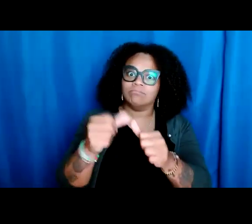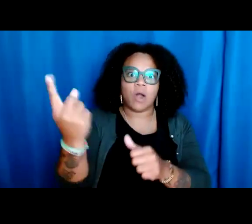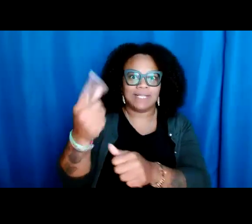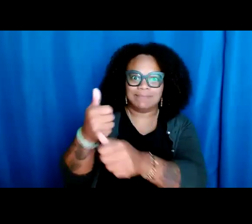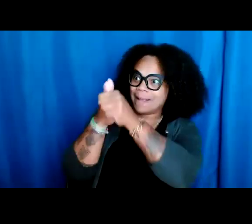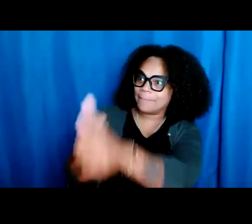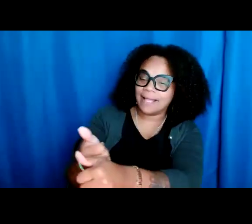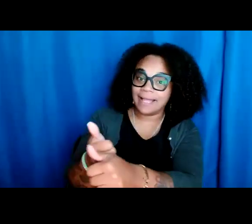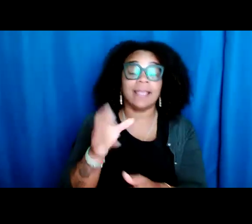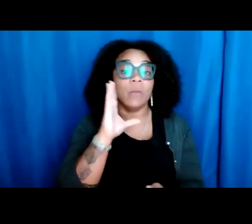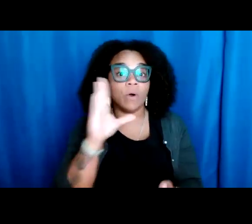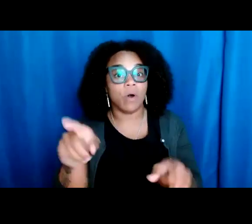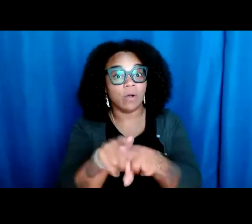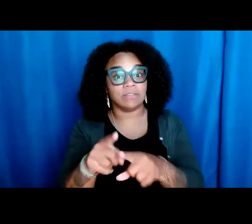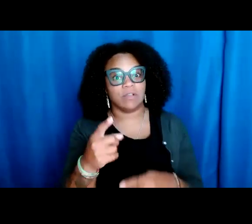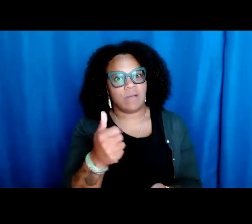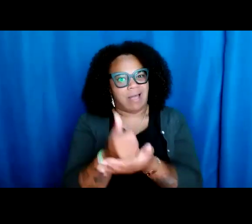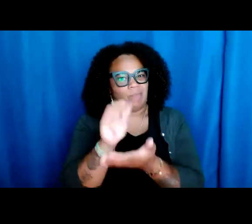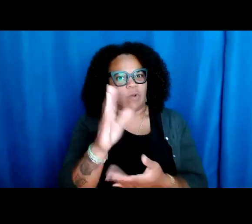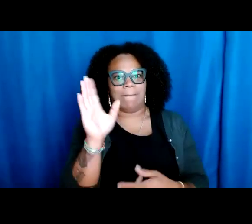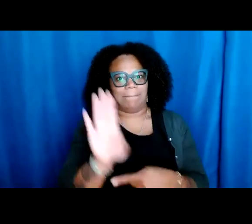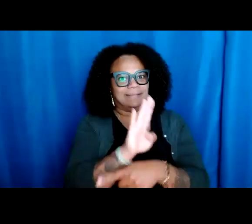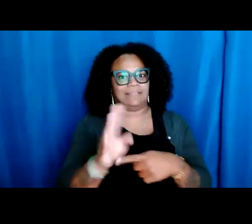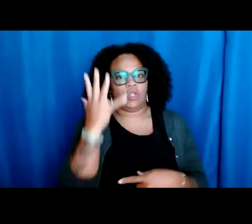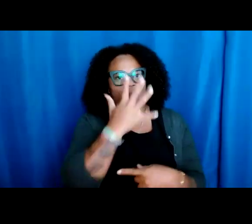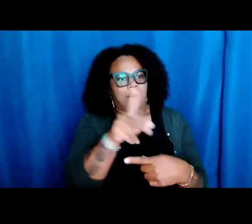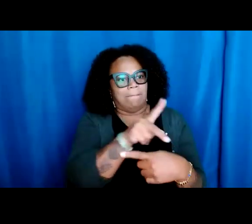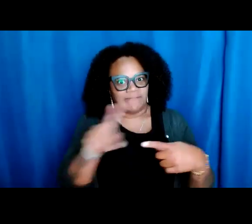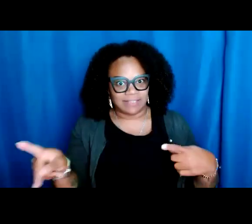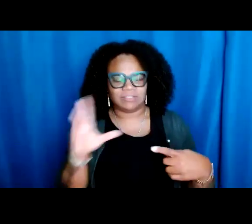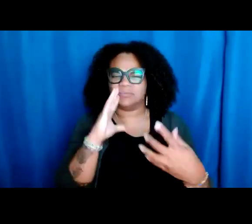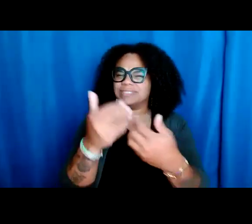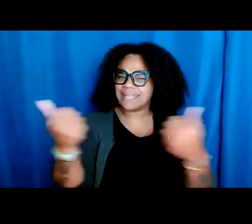and it will simplify everything from taxes to loan applications,